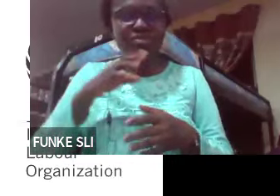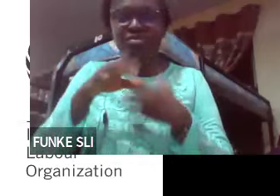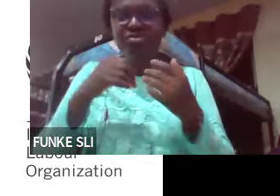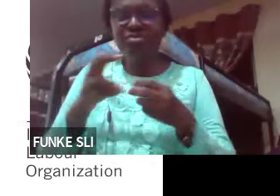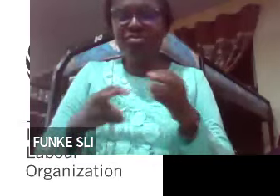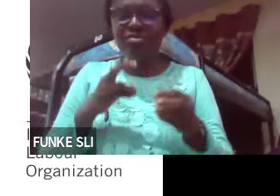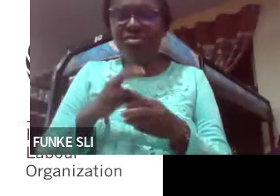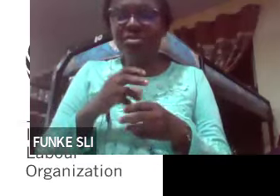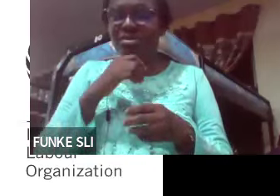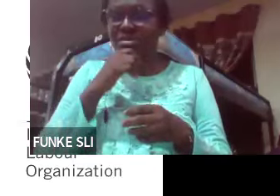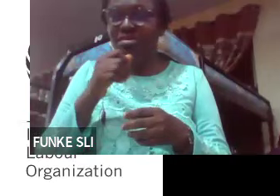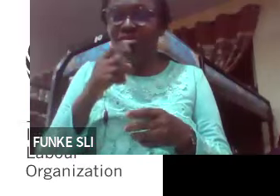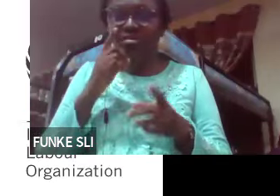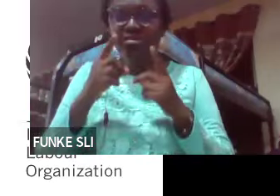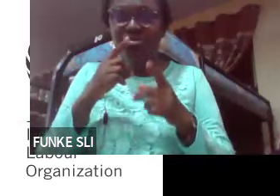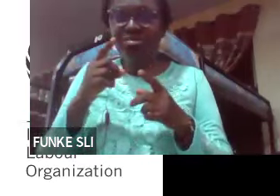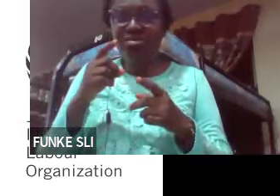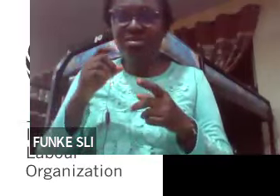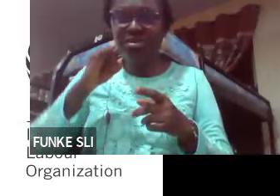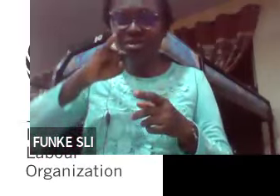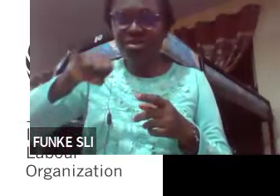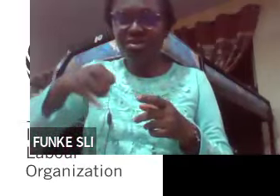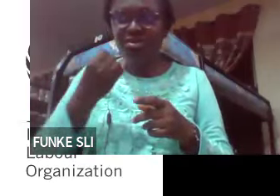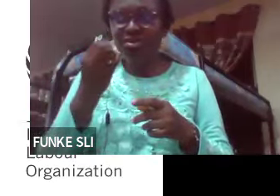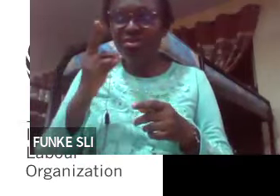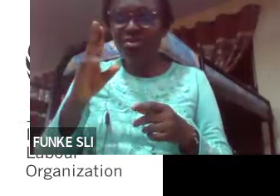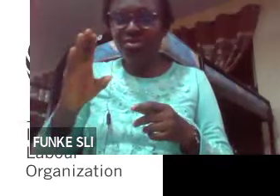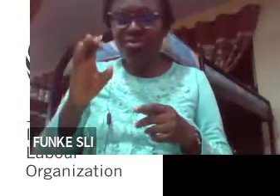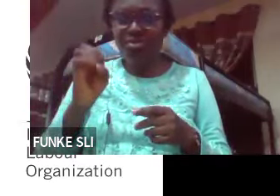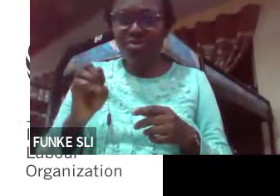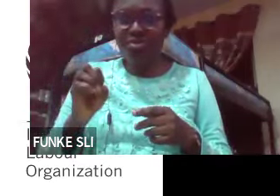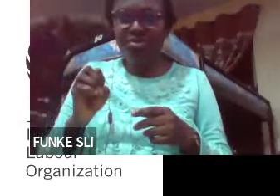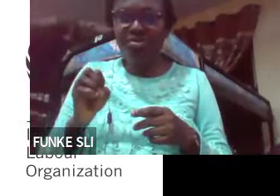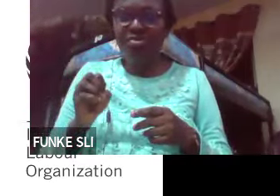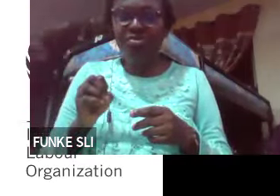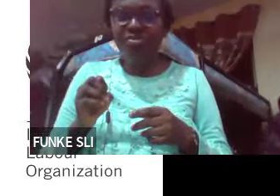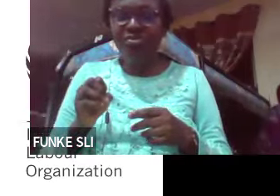Dotun Akinseinde: I'm not talking about sugar clean. I'm talking about the sugar clean juice Dotun Akinseinde: you get it in. Excuse me.